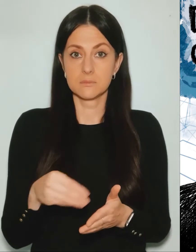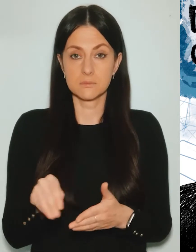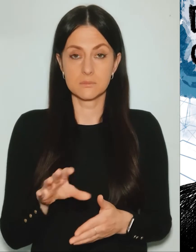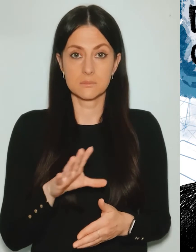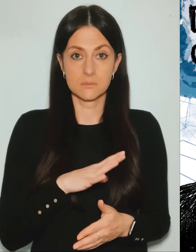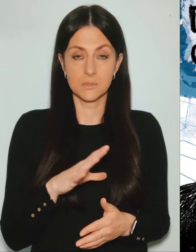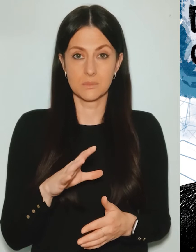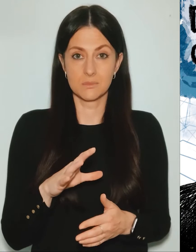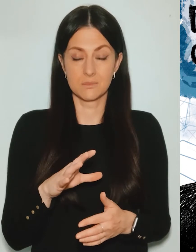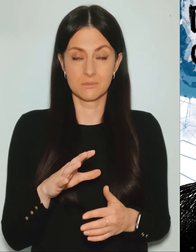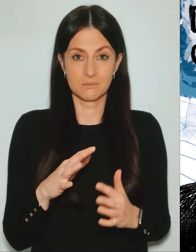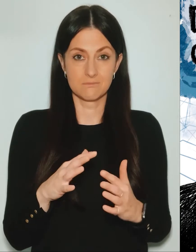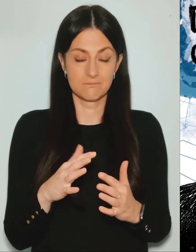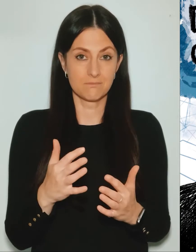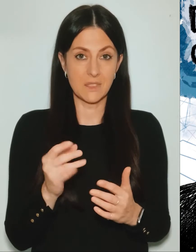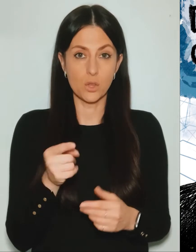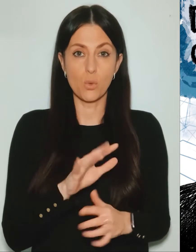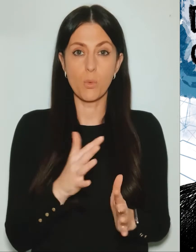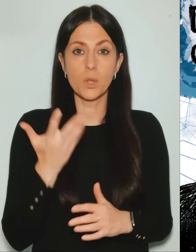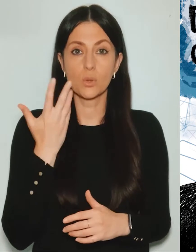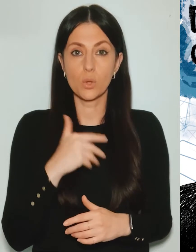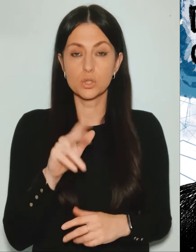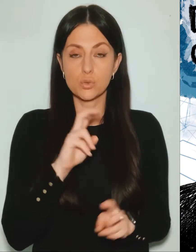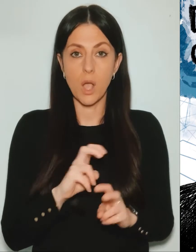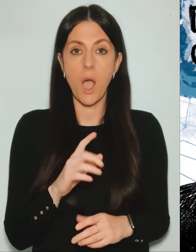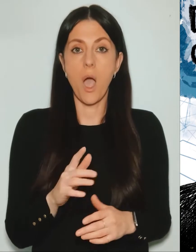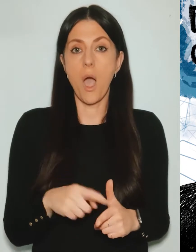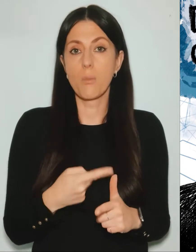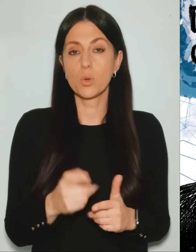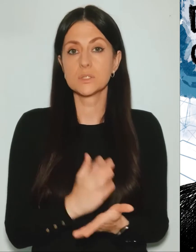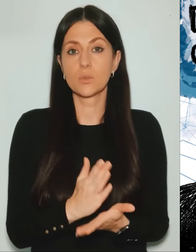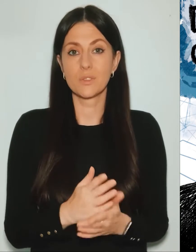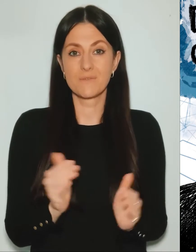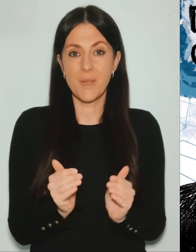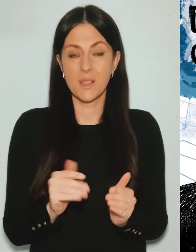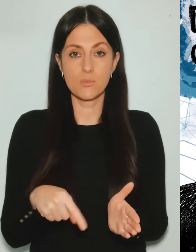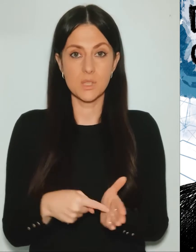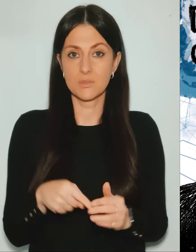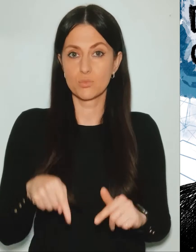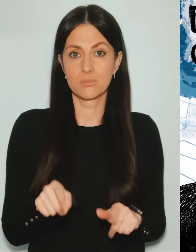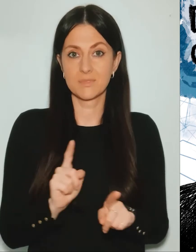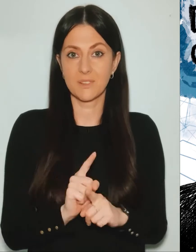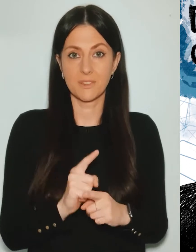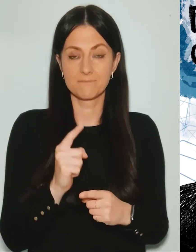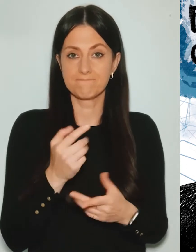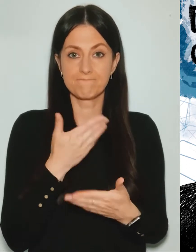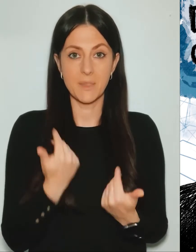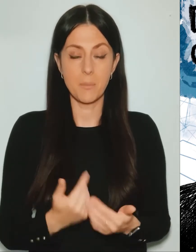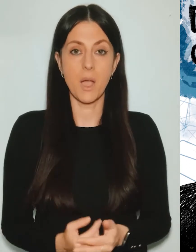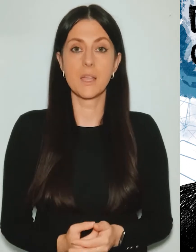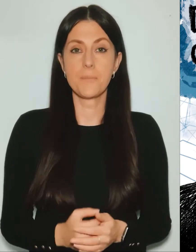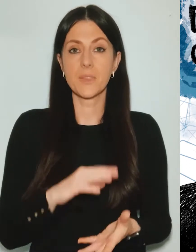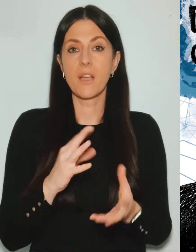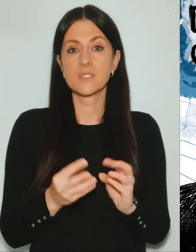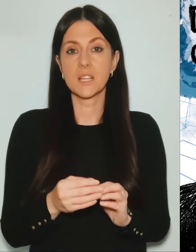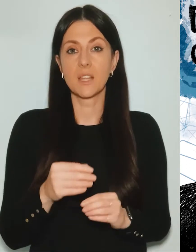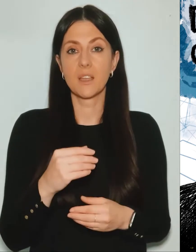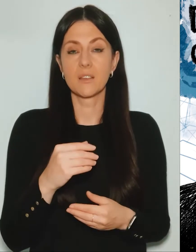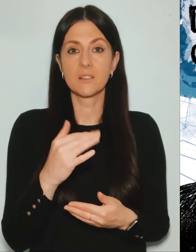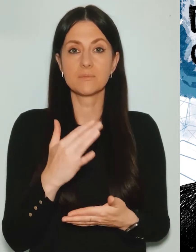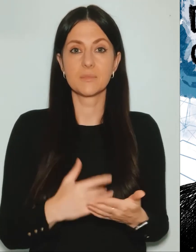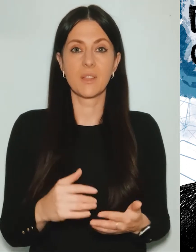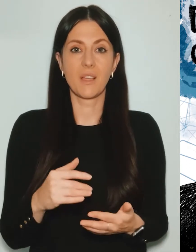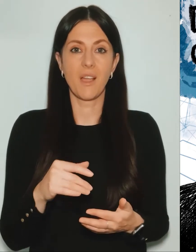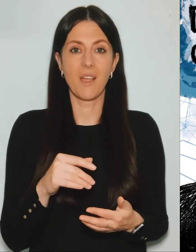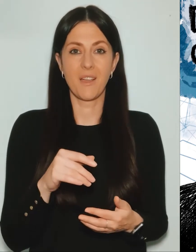in a small town, there were no certain things. And in general, everything there was for a game of paintball, nothing more serious.